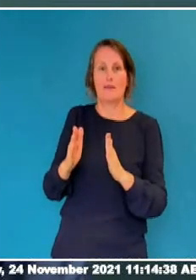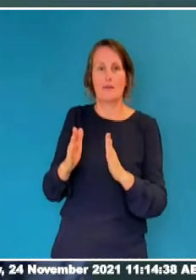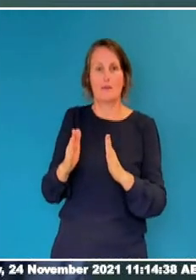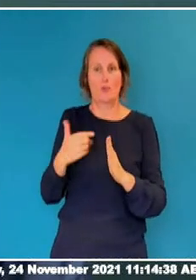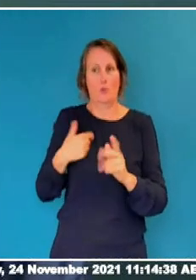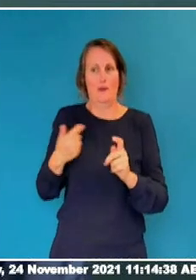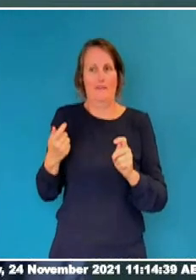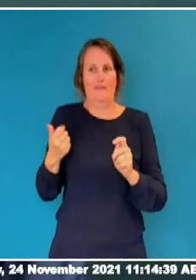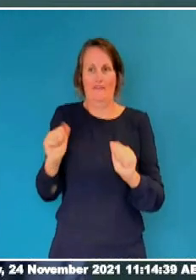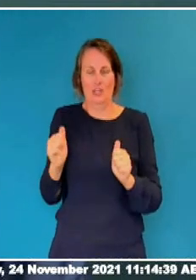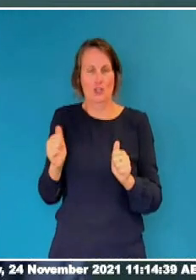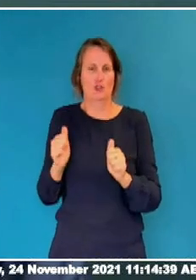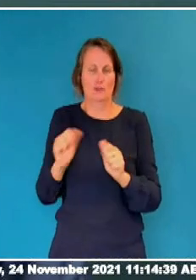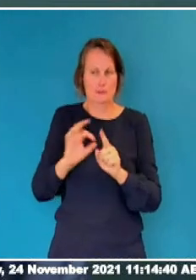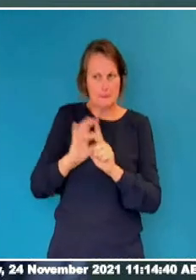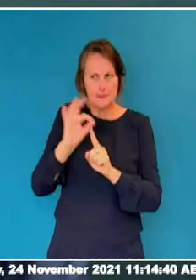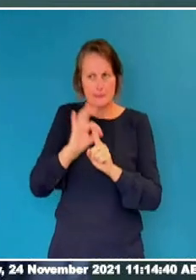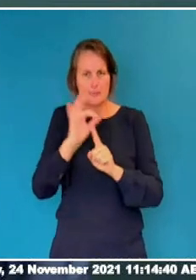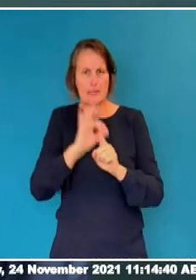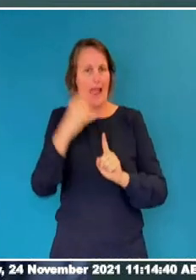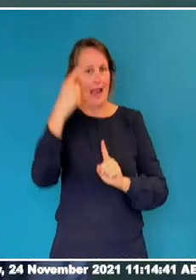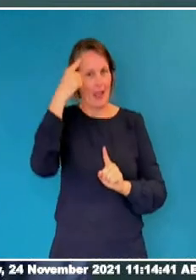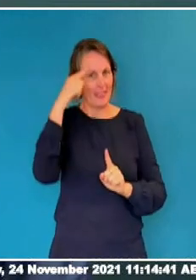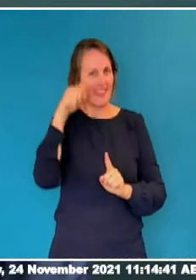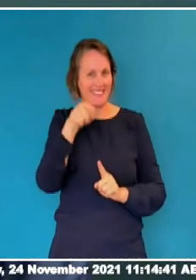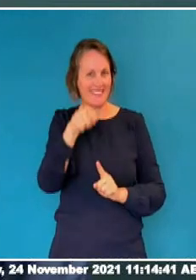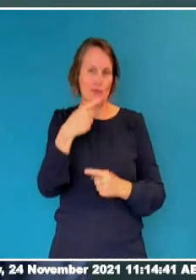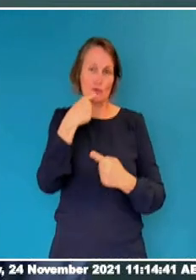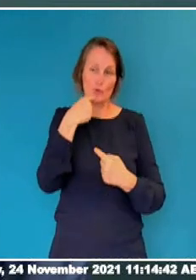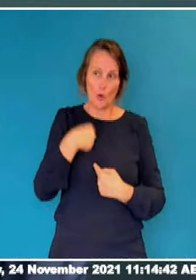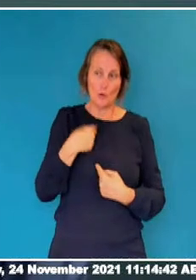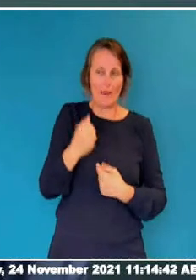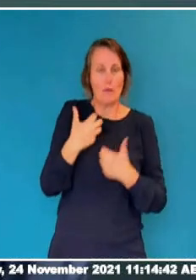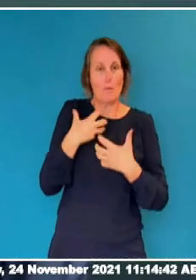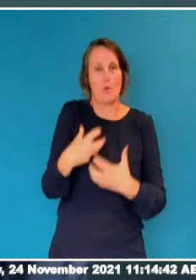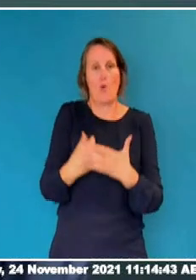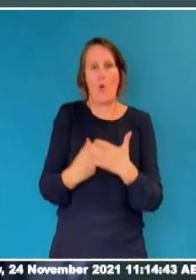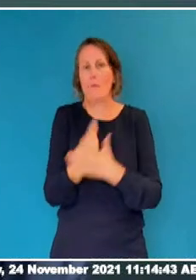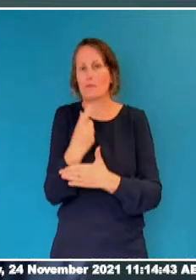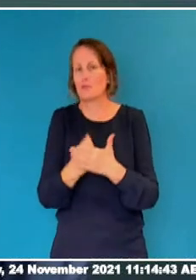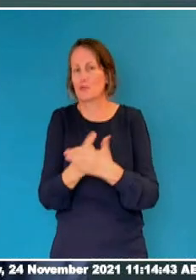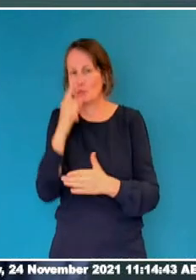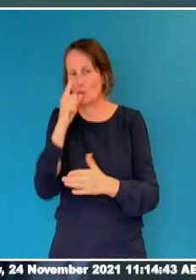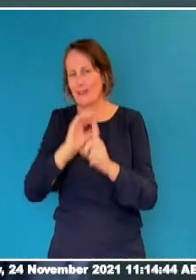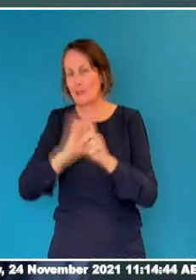highlighted some opportunities that I think we have as well that, you know, can be done and probably should be done.